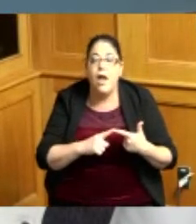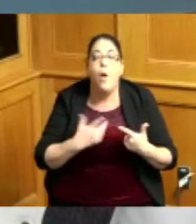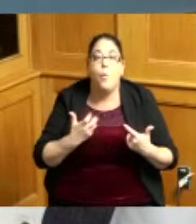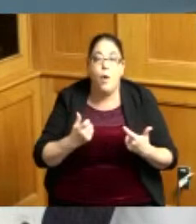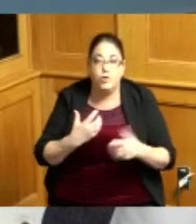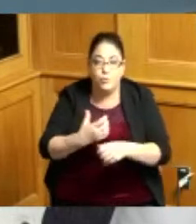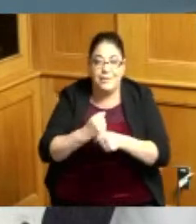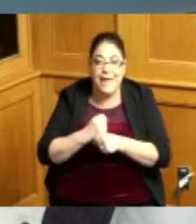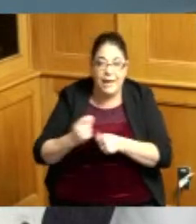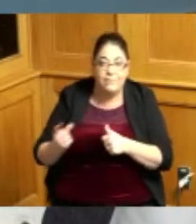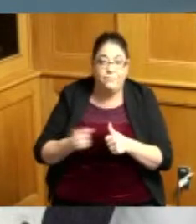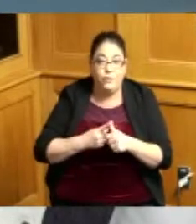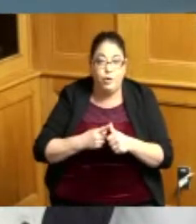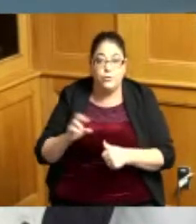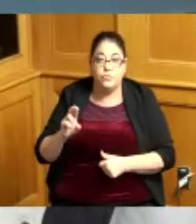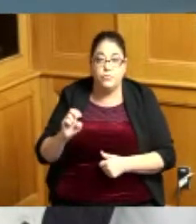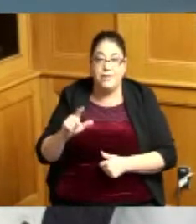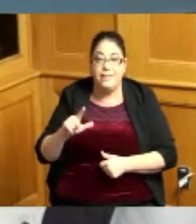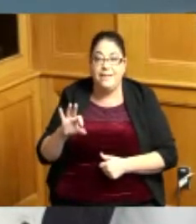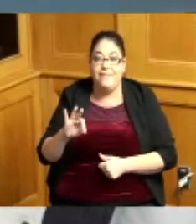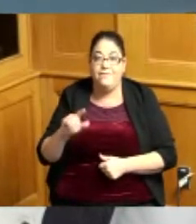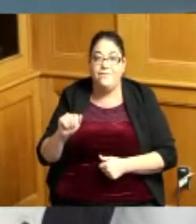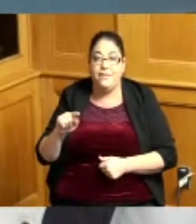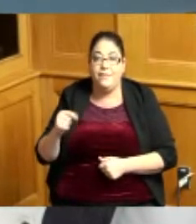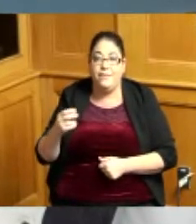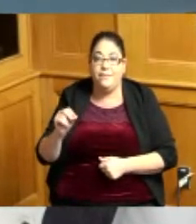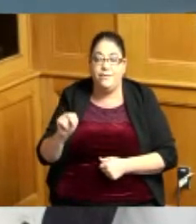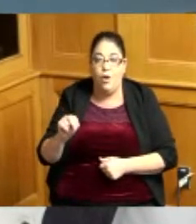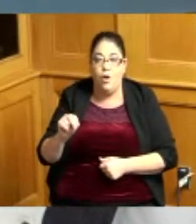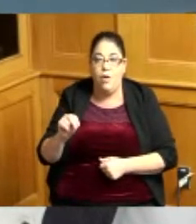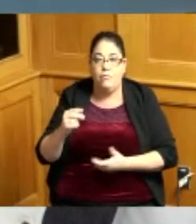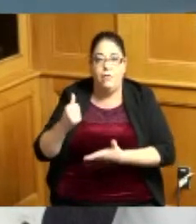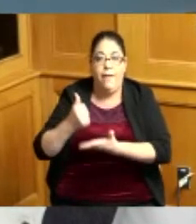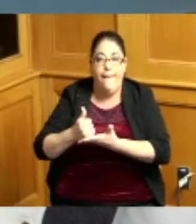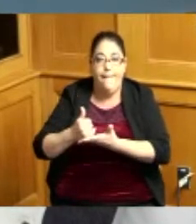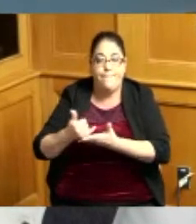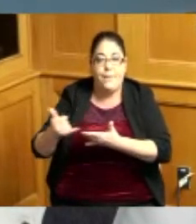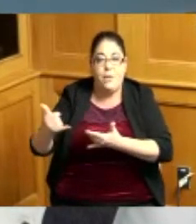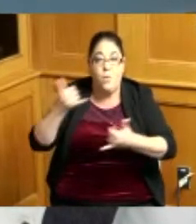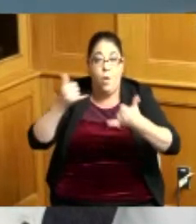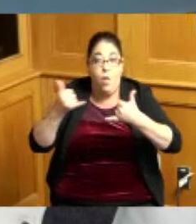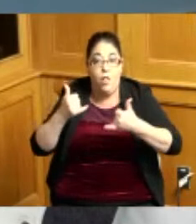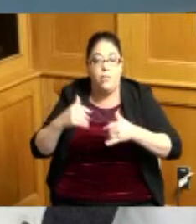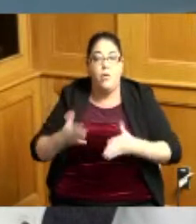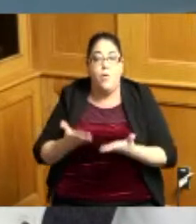relief-a-thon we were able to get a report we know that we helped 700 families and we know